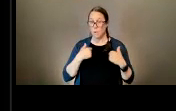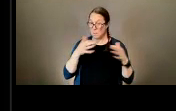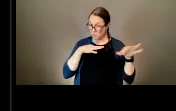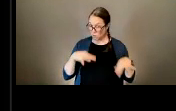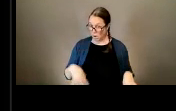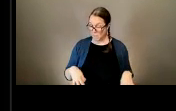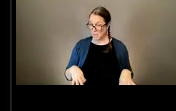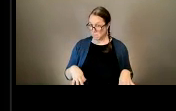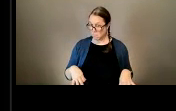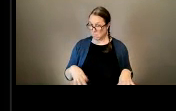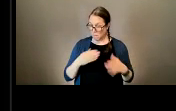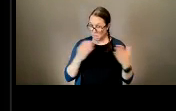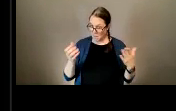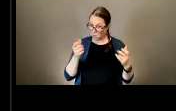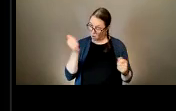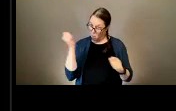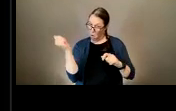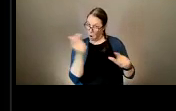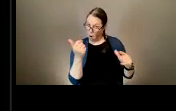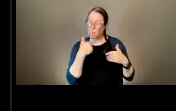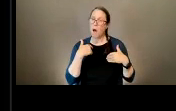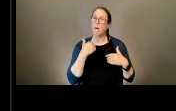a general, has the same basic understanding?